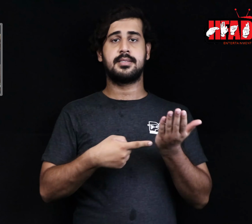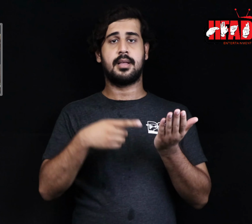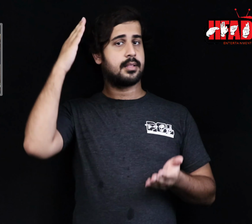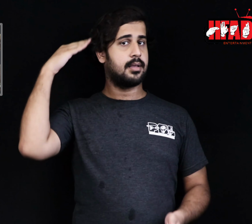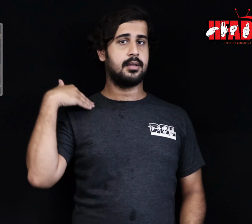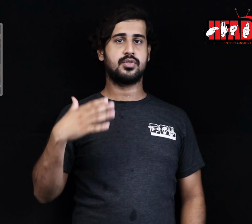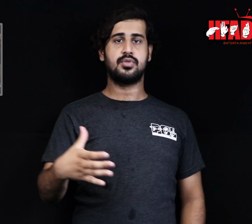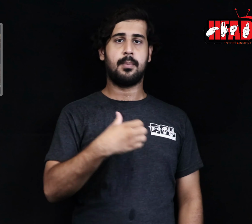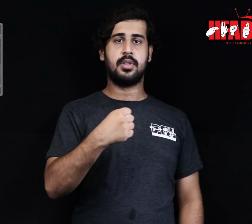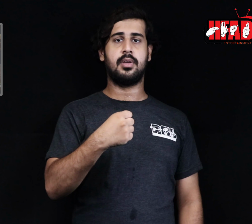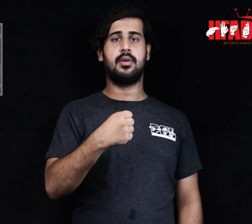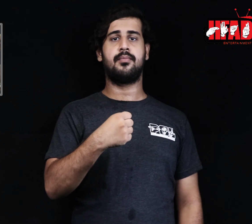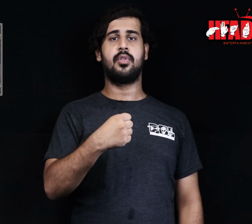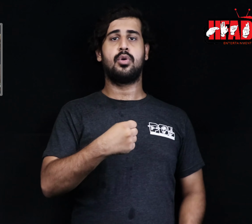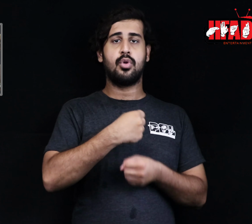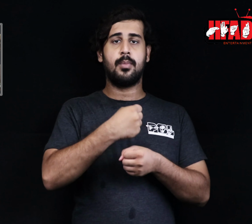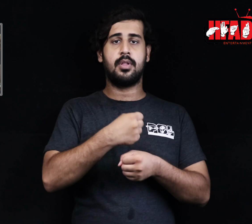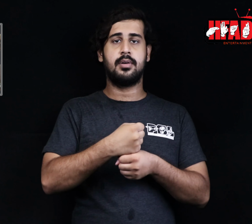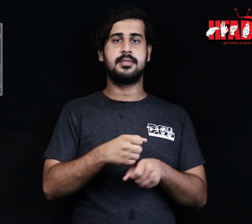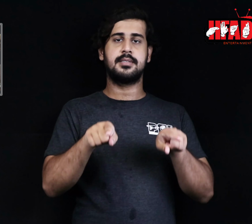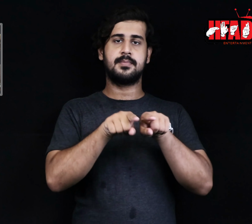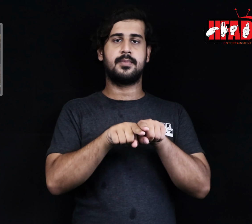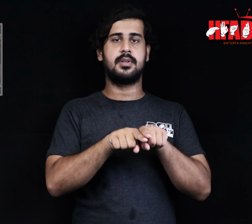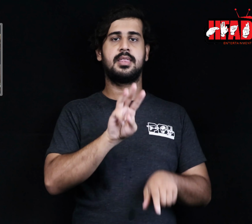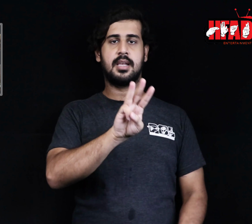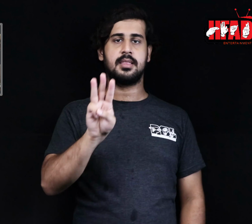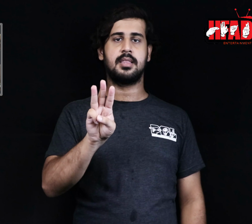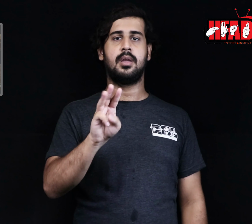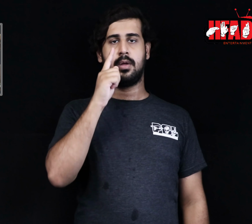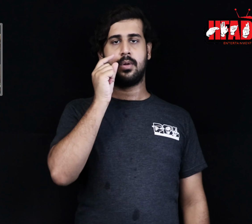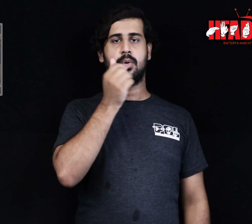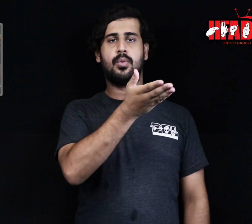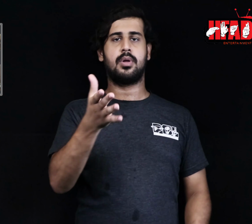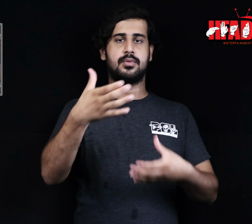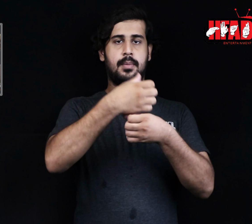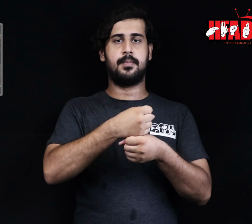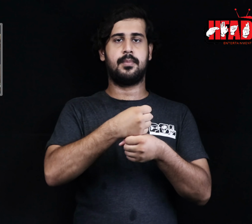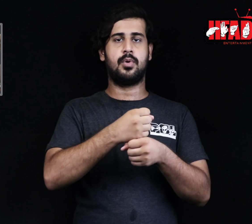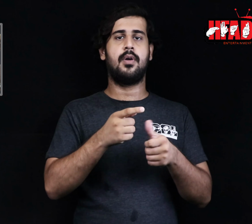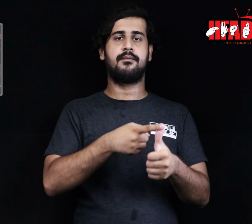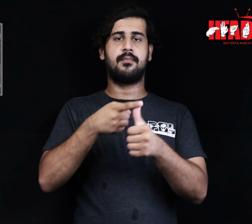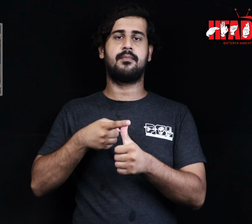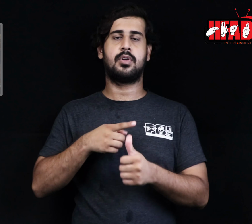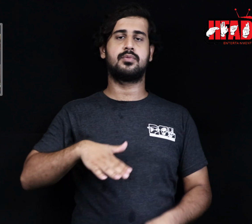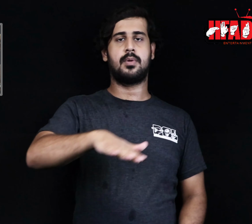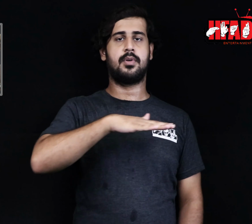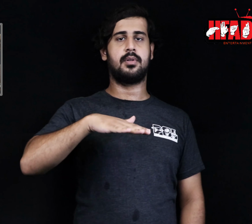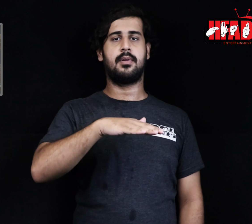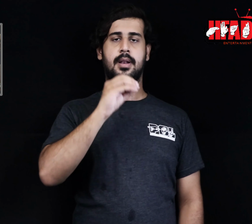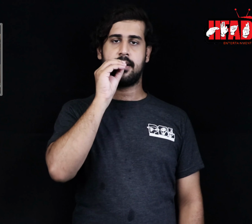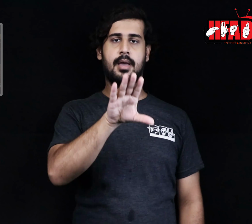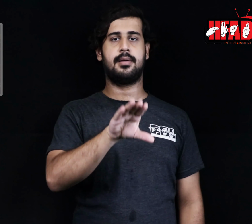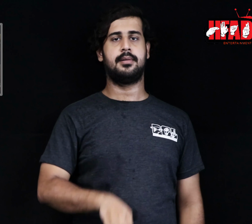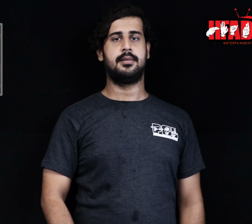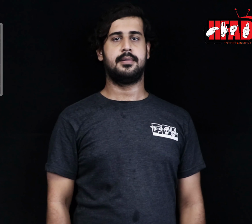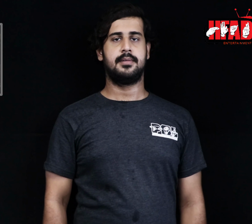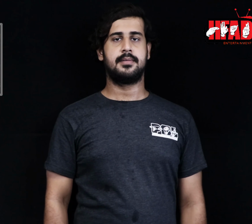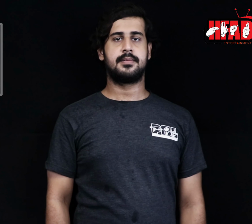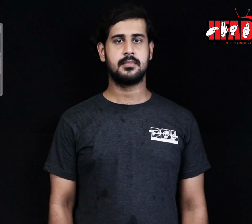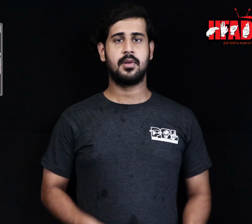The Taliban announced a 33-member cabinet, including the head of government.